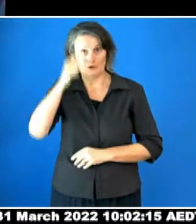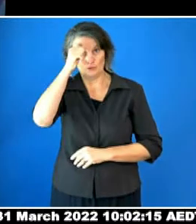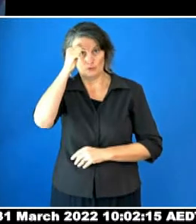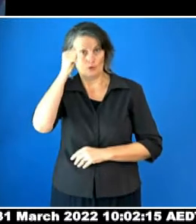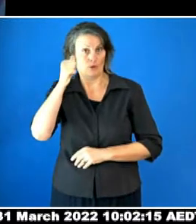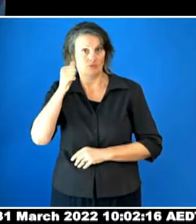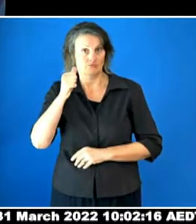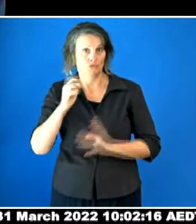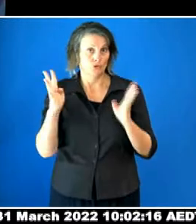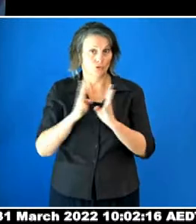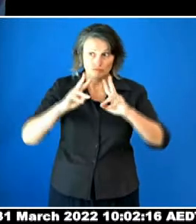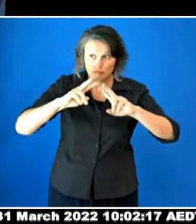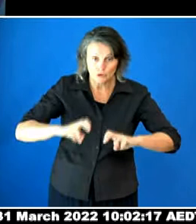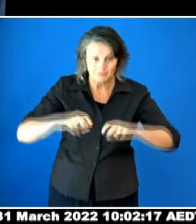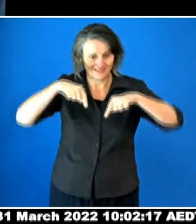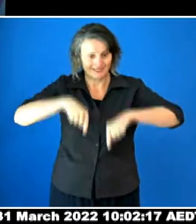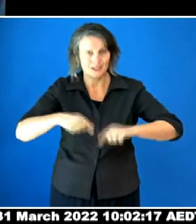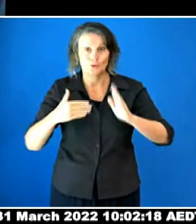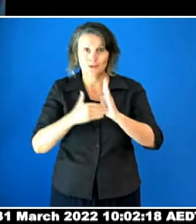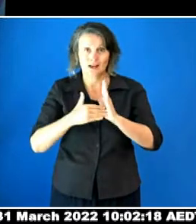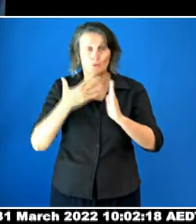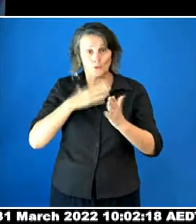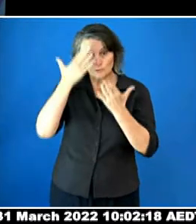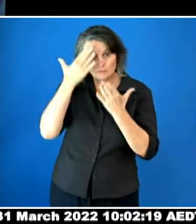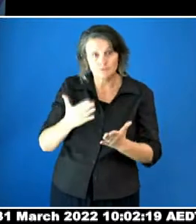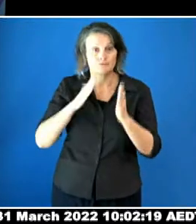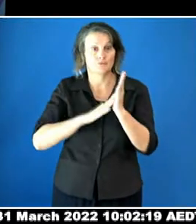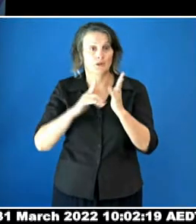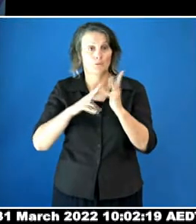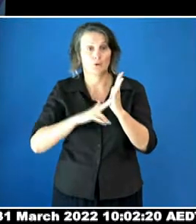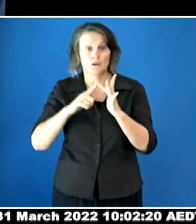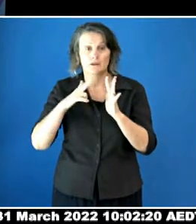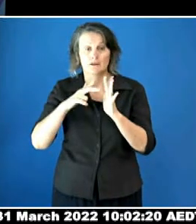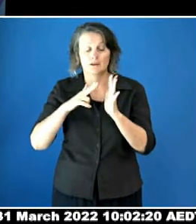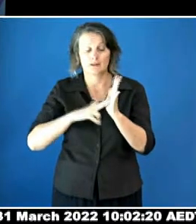We acknowledge the Muwinina people, the traditional custodians of the land on which